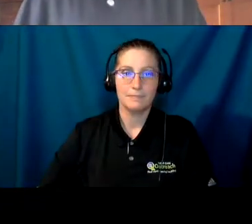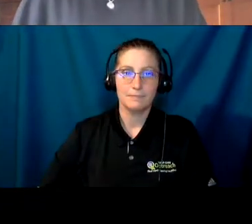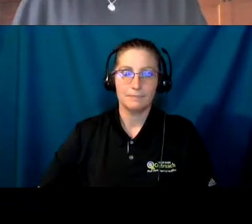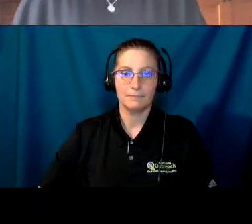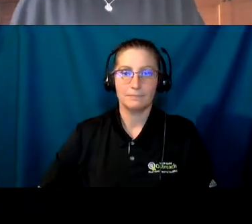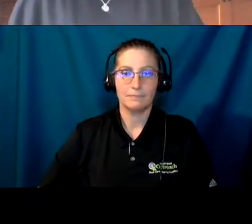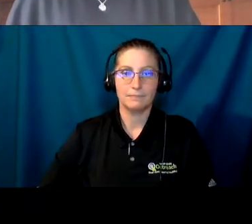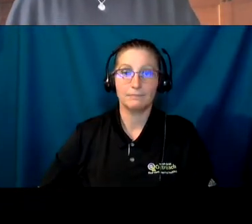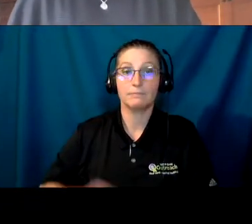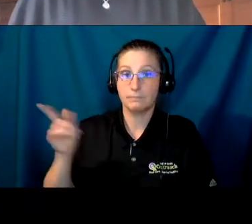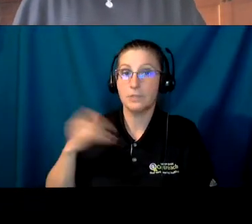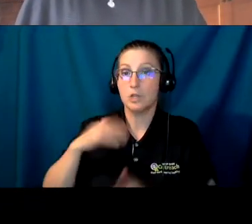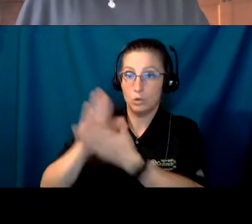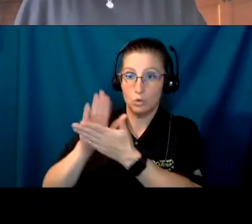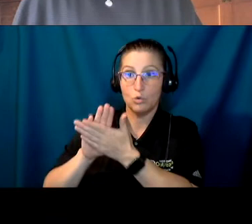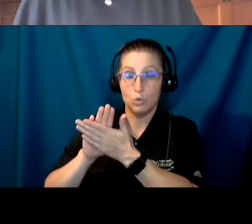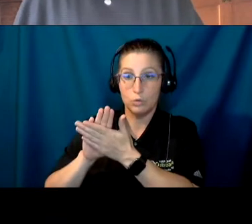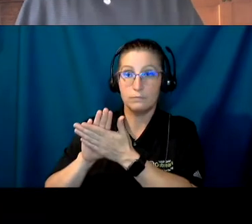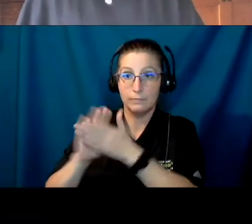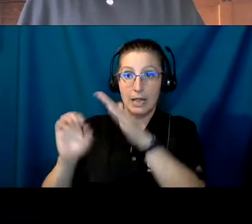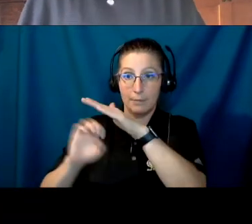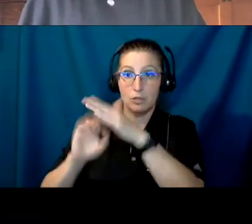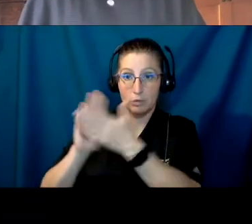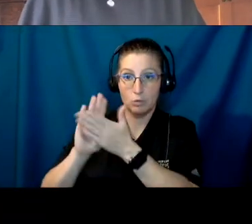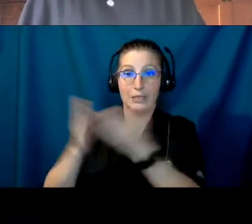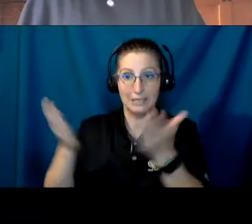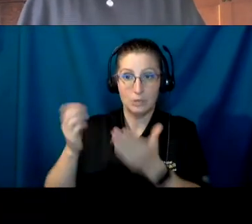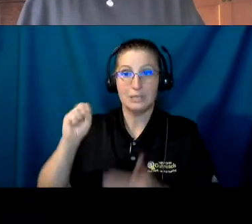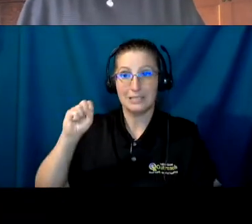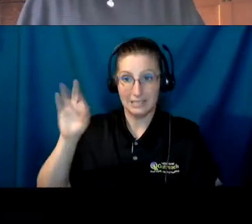this is a school yard and elementary school yard here in the Bay Area, San Francisco Bay